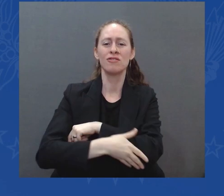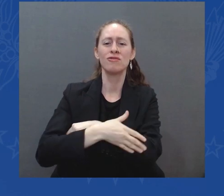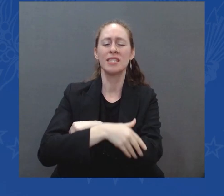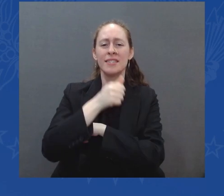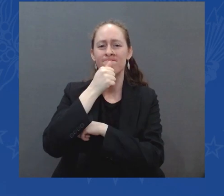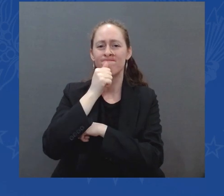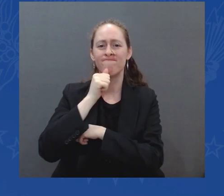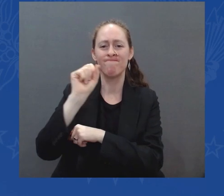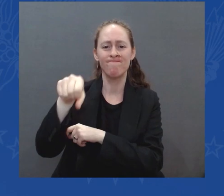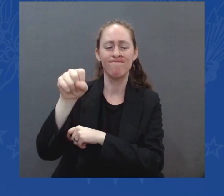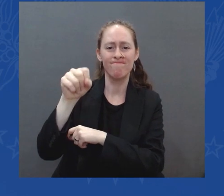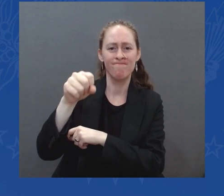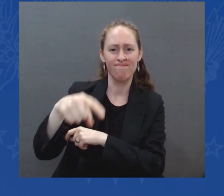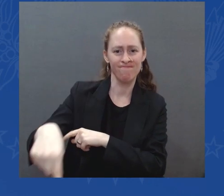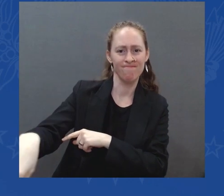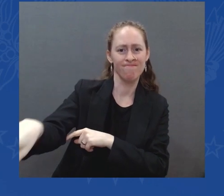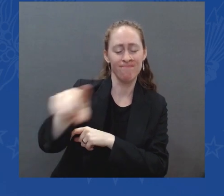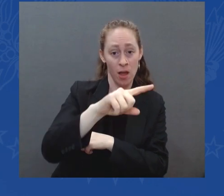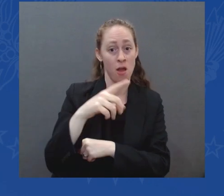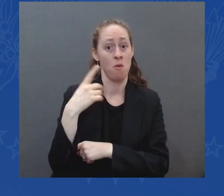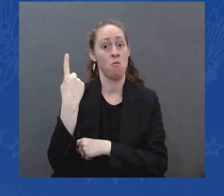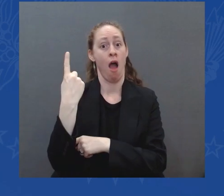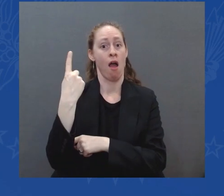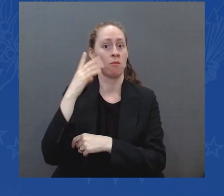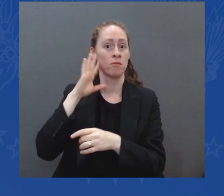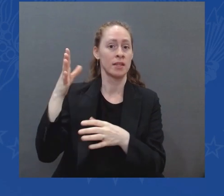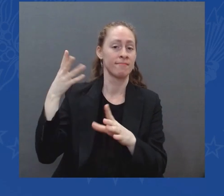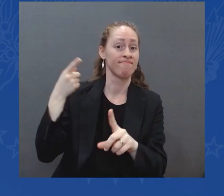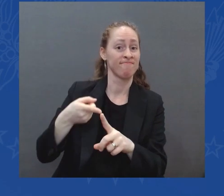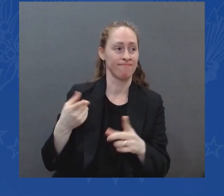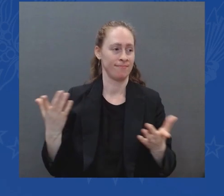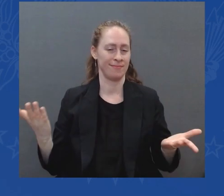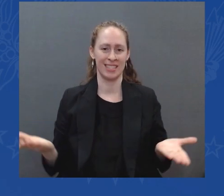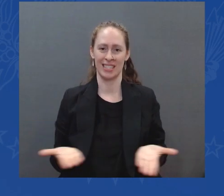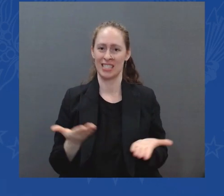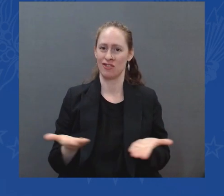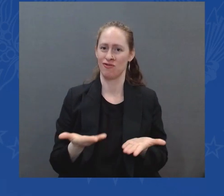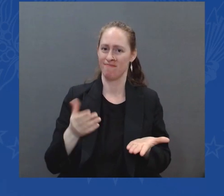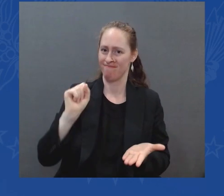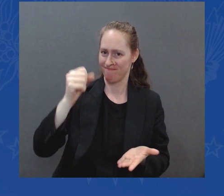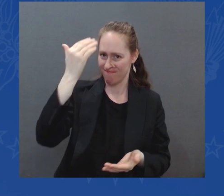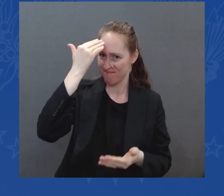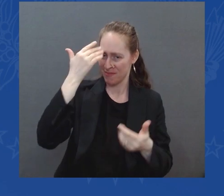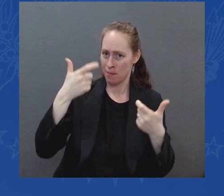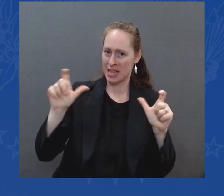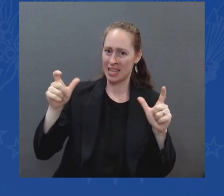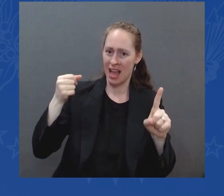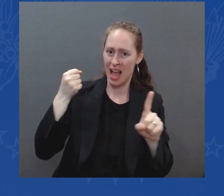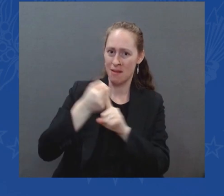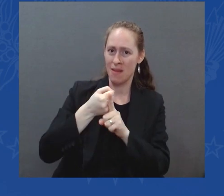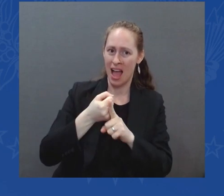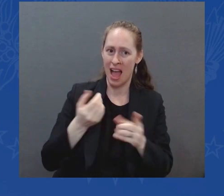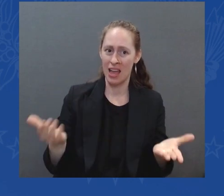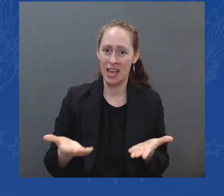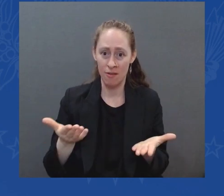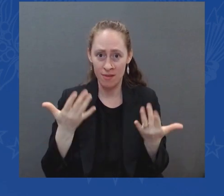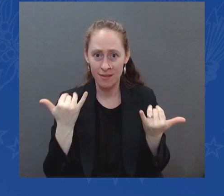Putin's price hike that Americans and our allies are feeling at the pump. I know how much it hurts. As you've heard me say before,